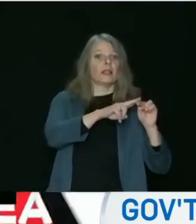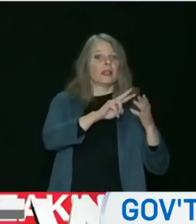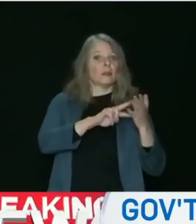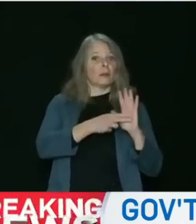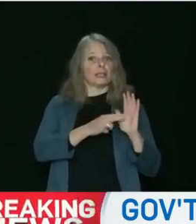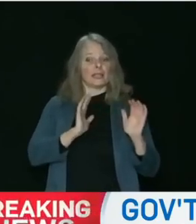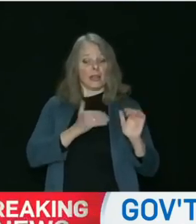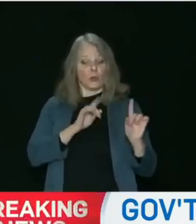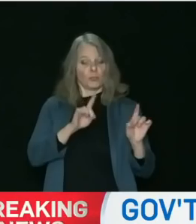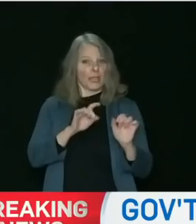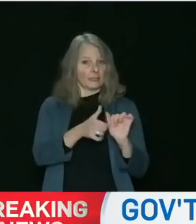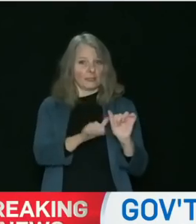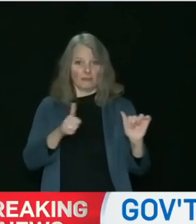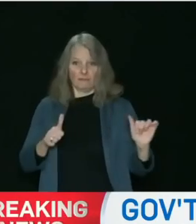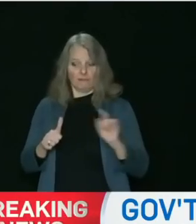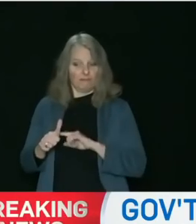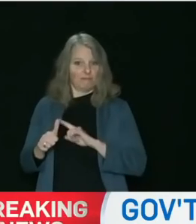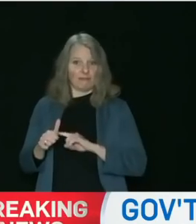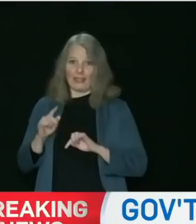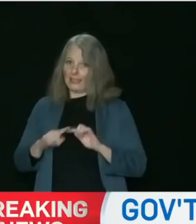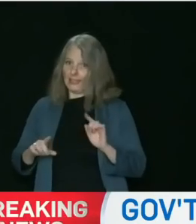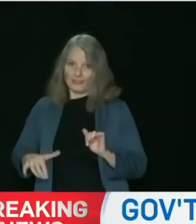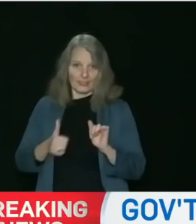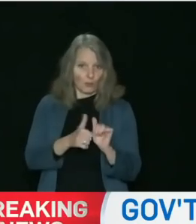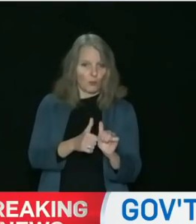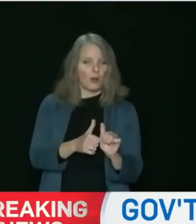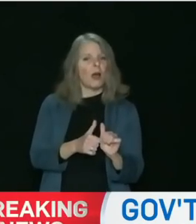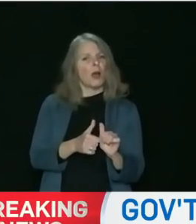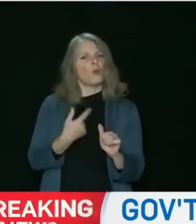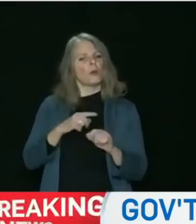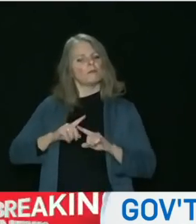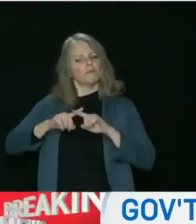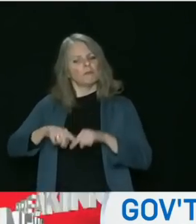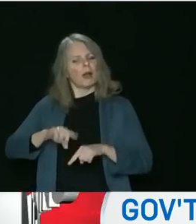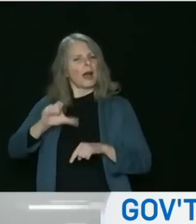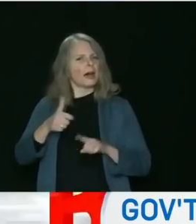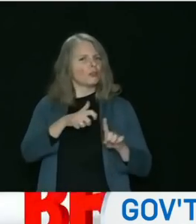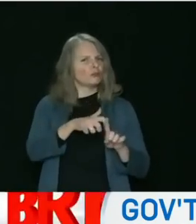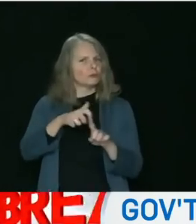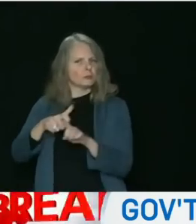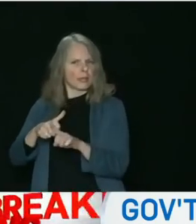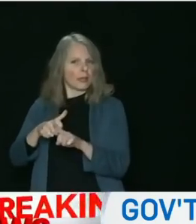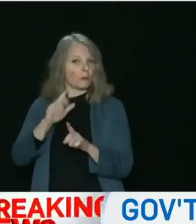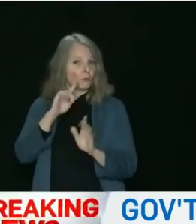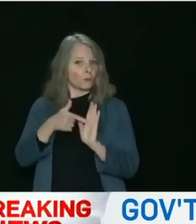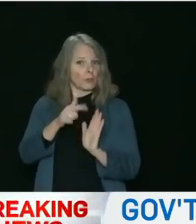VERY HIGH, THAT ARE OVER THE